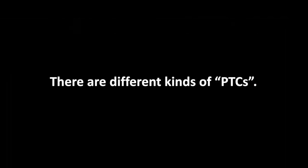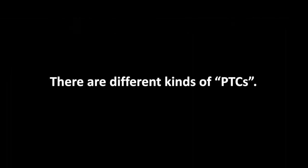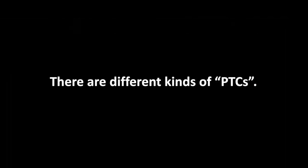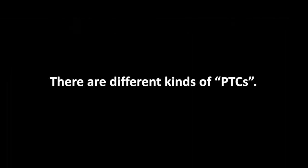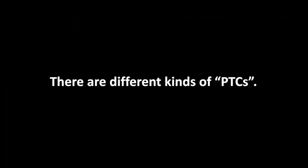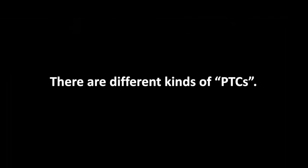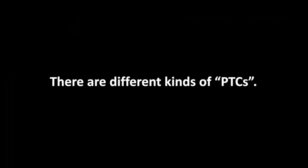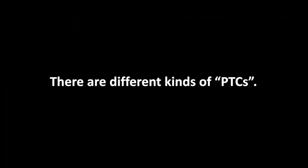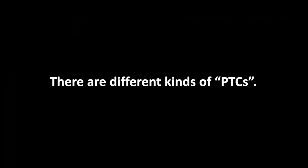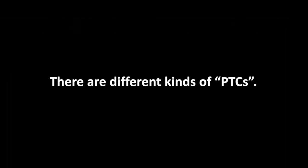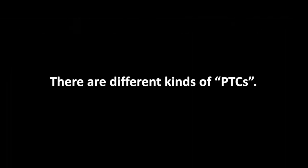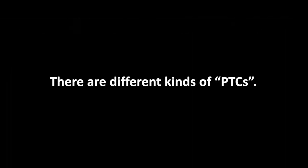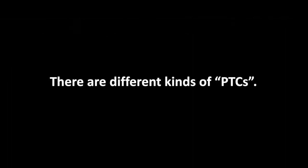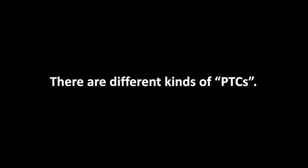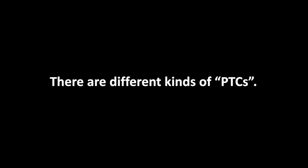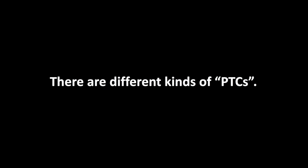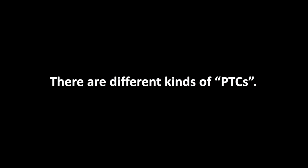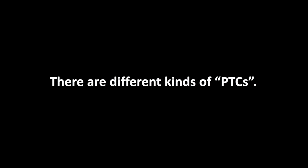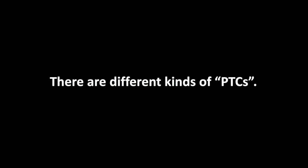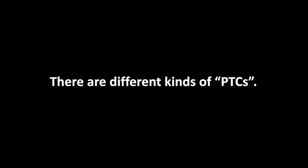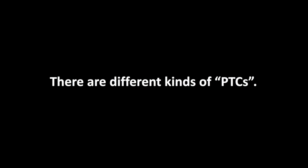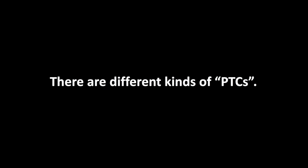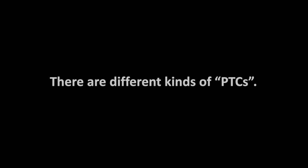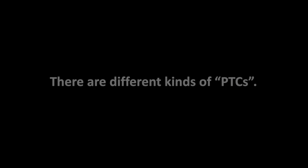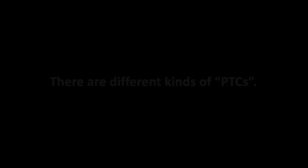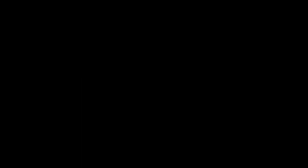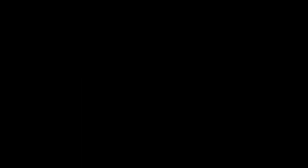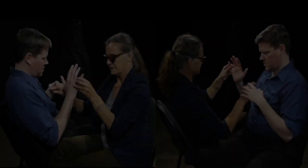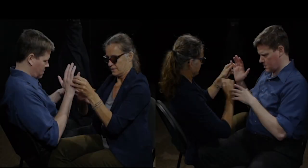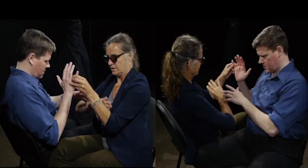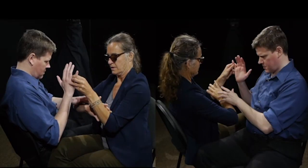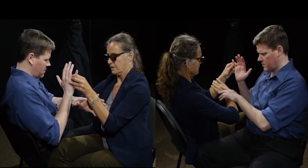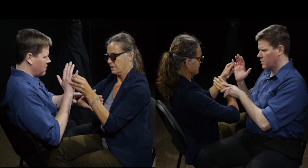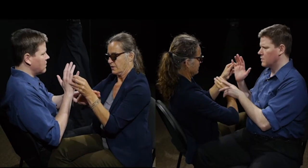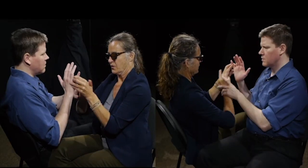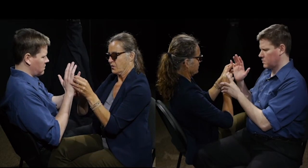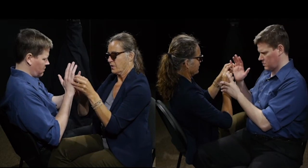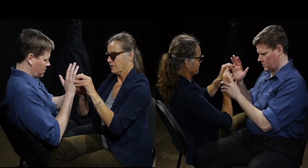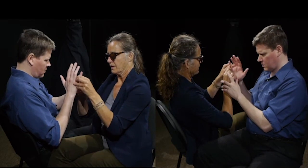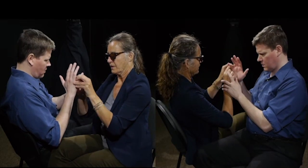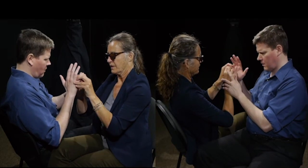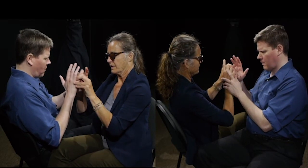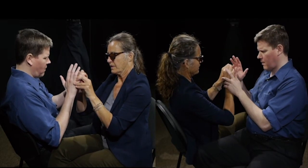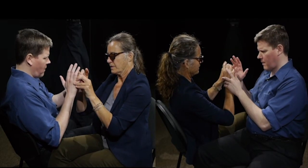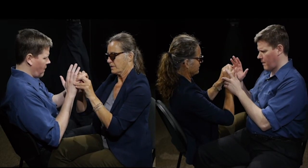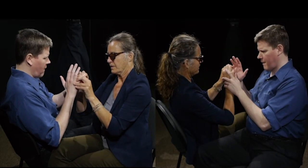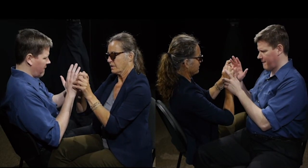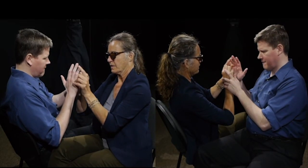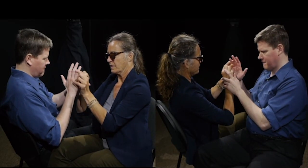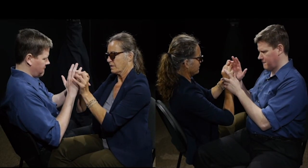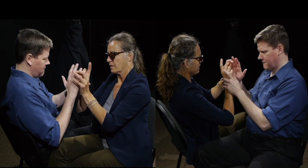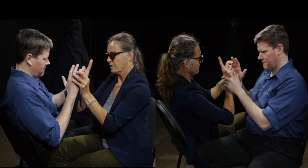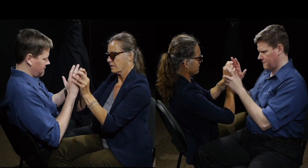[Narrator] There are different kinds of PTCs. [Jelica] PTCs are produced by my non-dominant hand, which holds the PO in place.